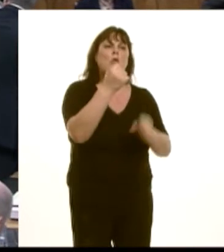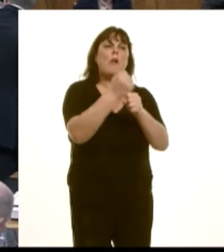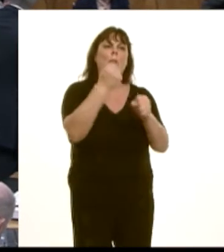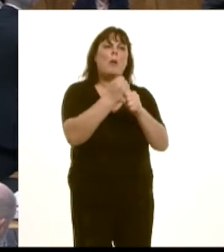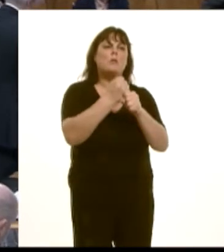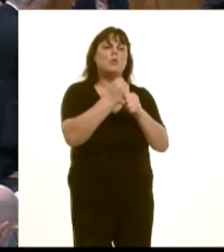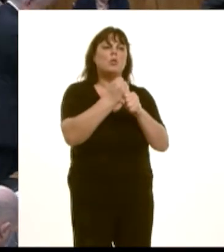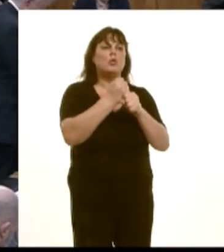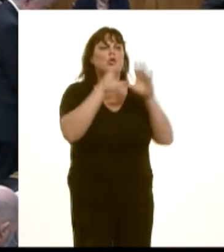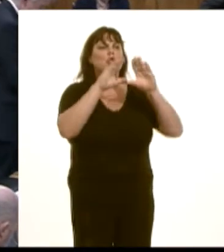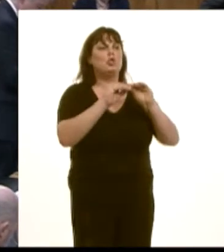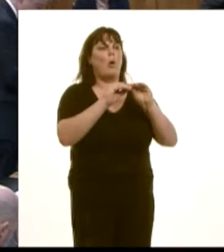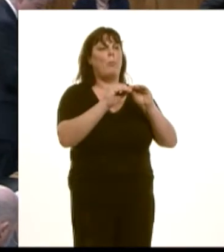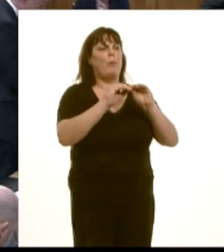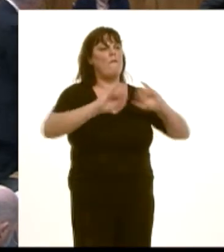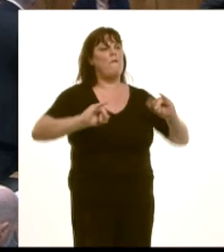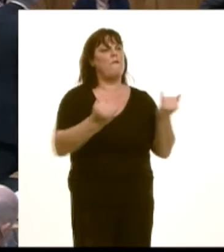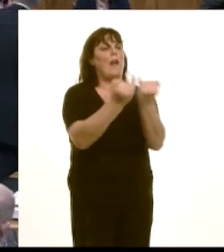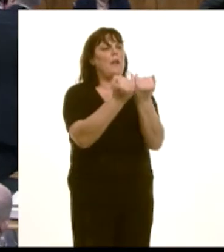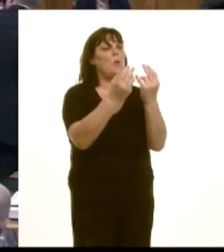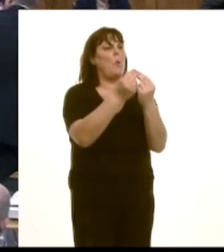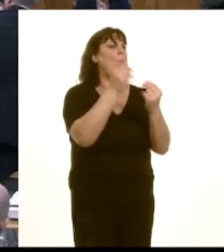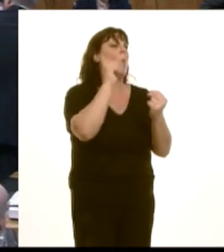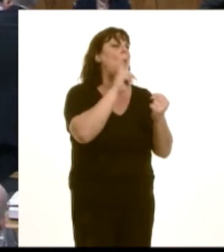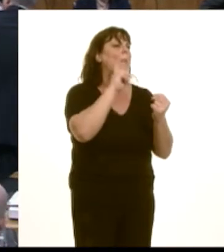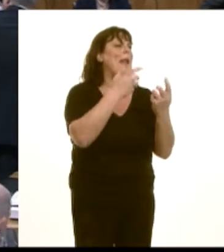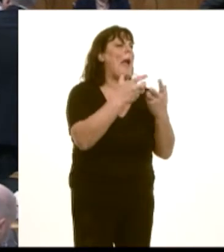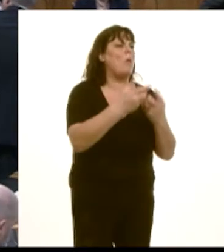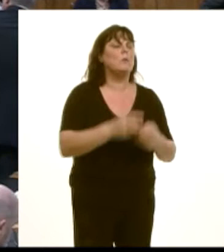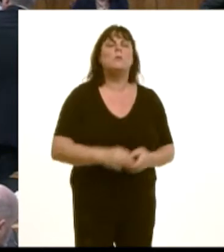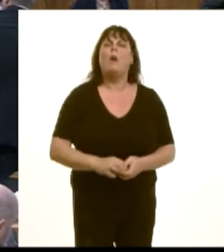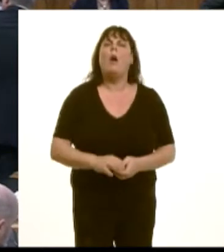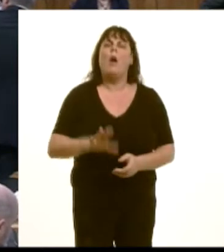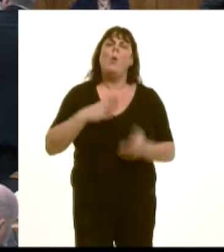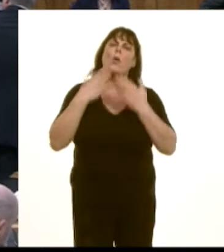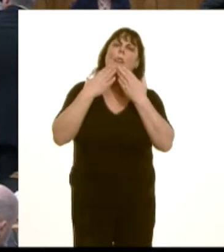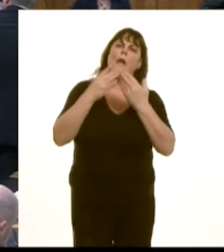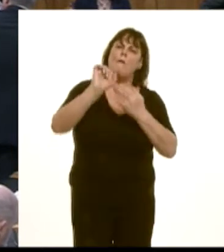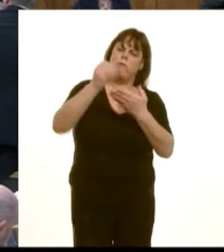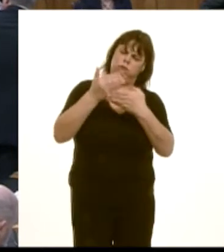women? OAQ(4)1985(FM) Carwyn Jones: Could I thank the Member for her question? Could I thank her personally, actually, for the immense effort she has put in to this area of work? [ASSEMBLY MEMBERS: [Hear, hear.] It is an exceptionally